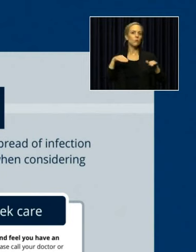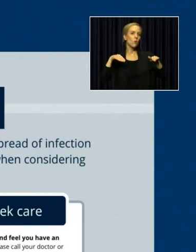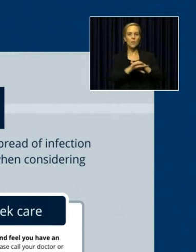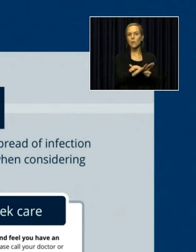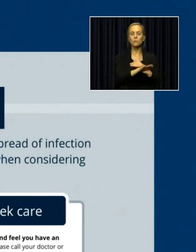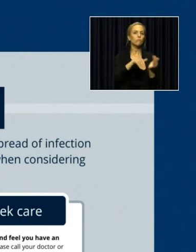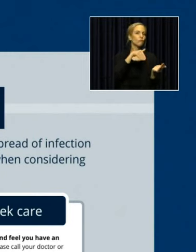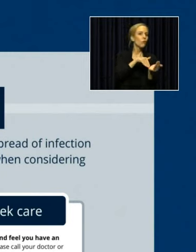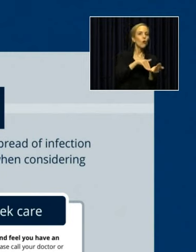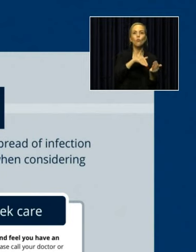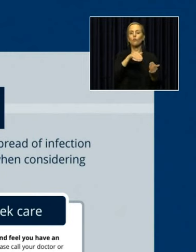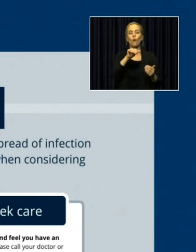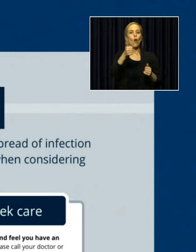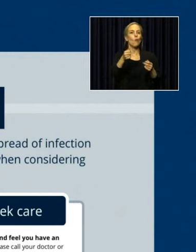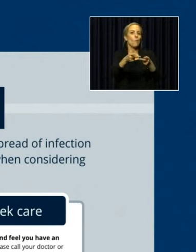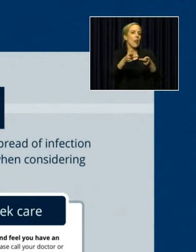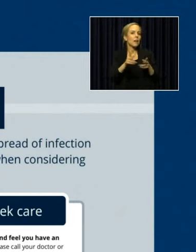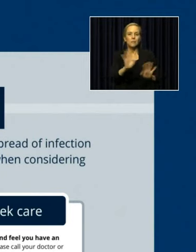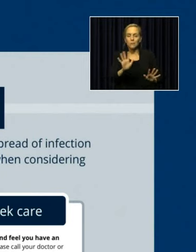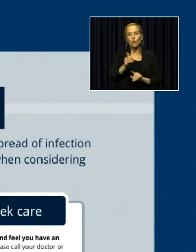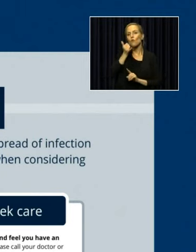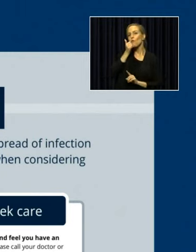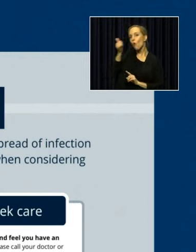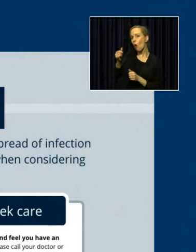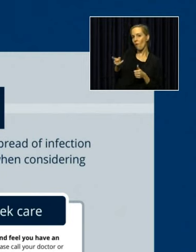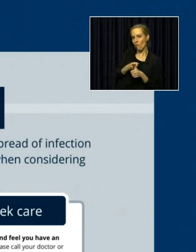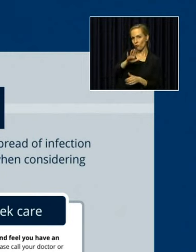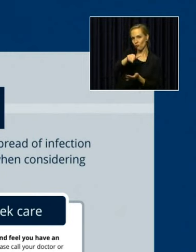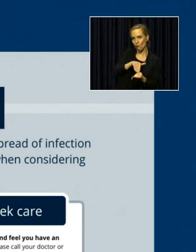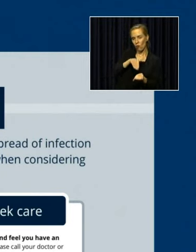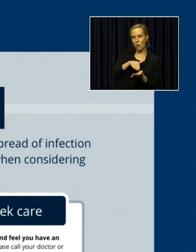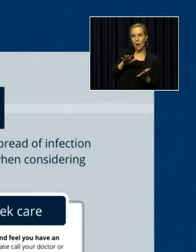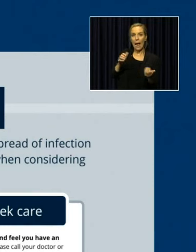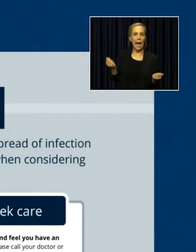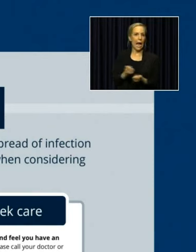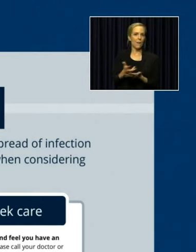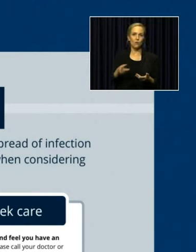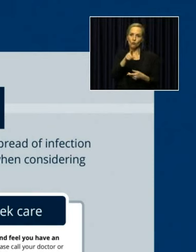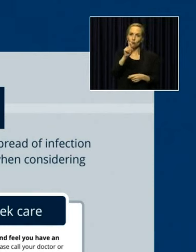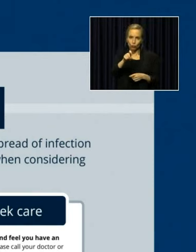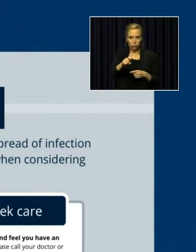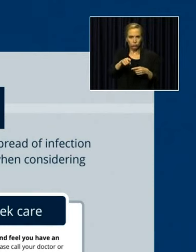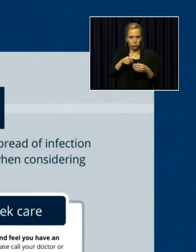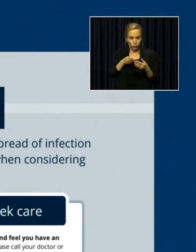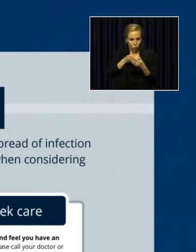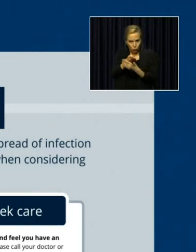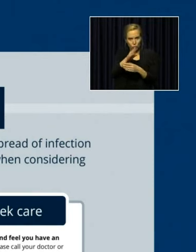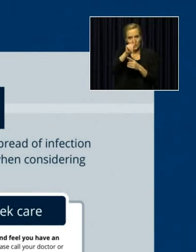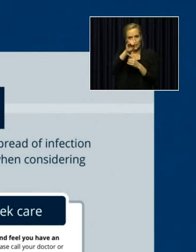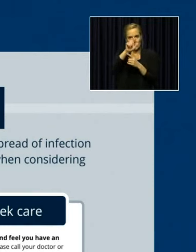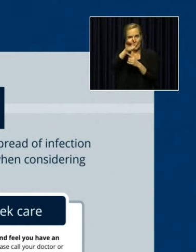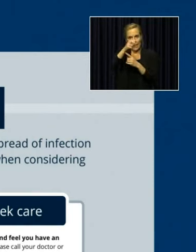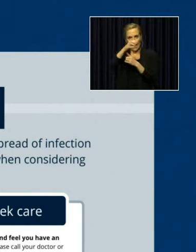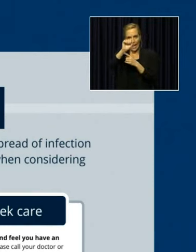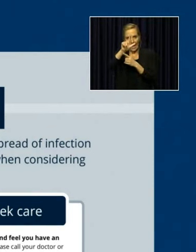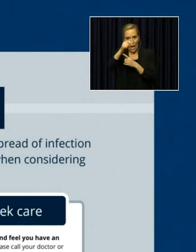THAT IS IMPORTANT FOR YOU BUT IT'S ALSO IMPORTANT FOR THE HOSPITALS AND OTHER HEALTH CARE SYSTEMS THAT ARE GOING HOPE TO